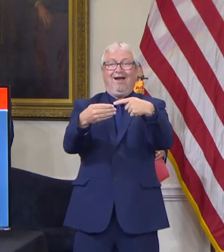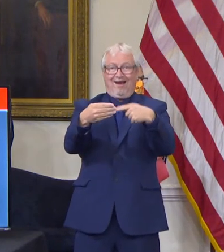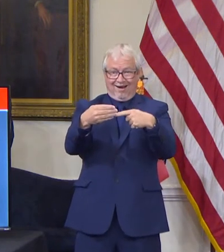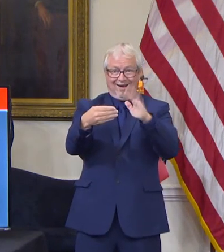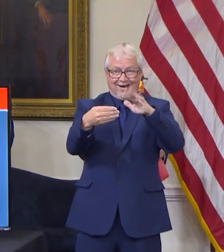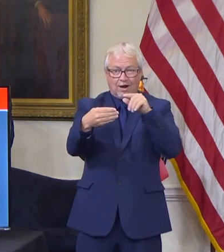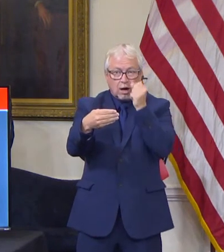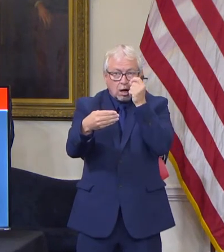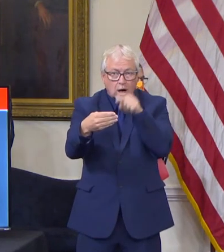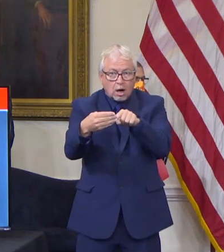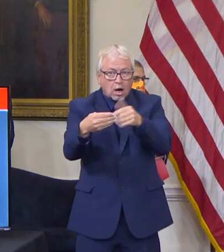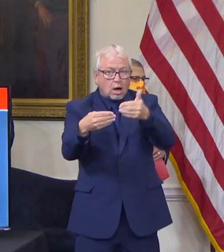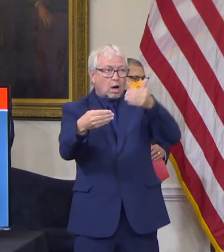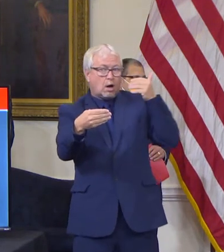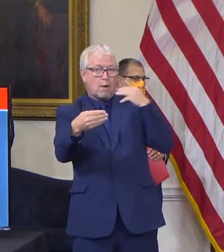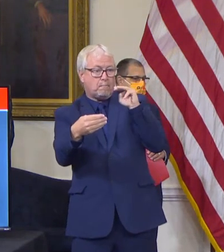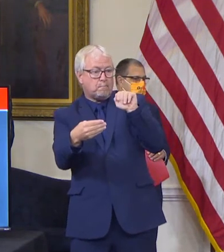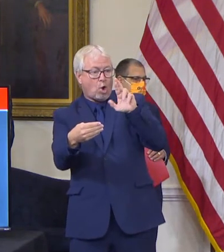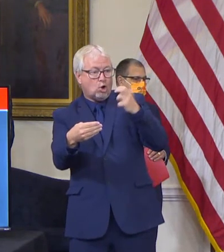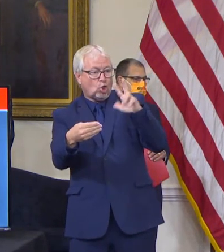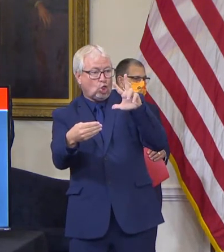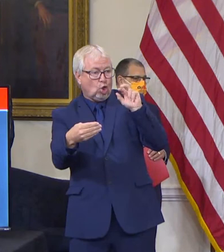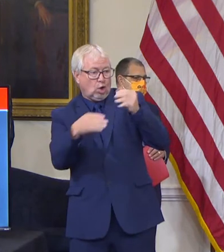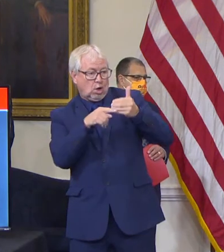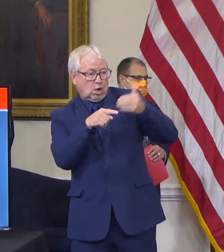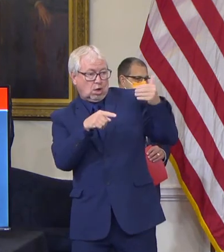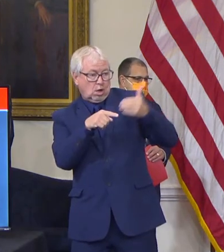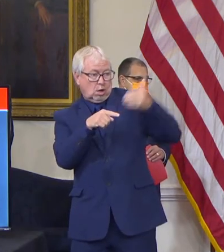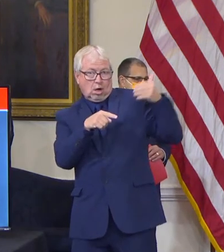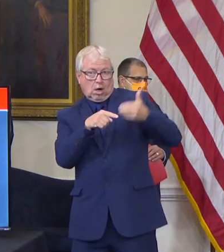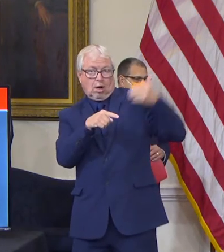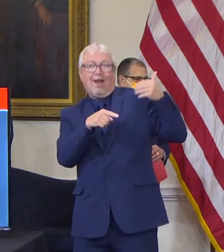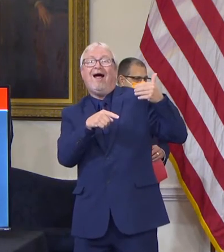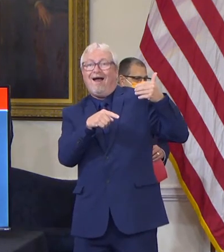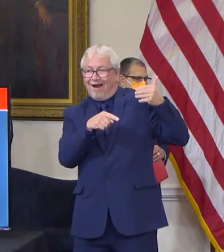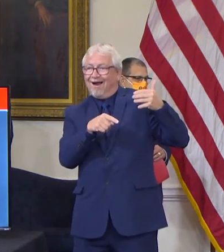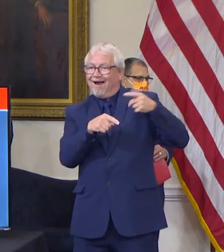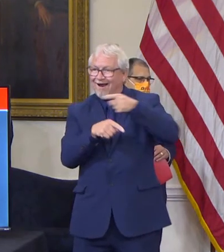meaning March 30th or earlier, you may qualify for one of the categories which are